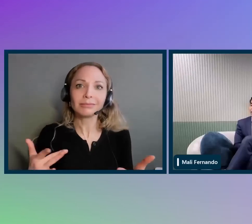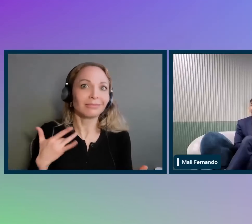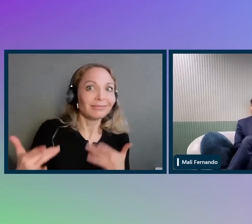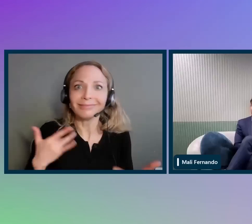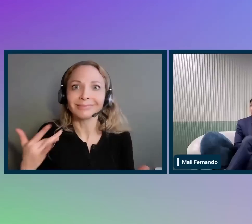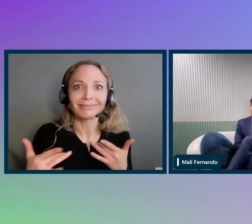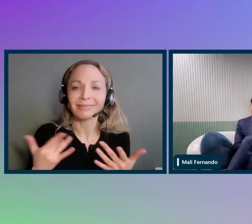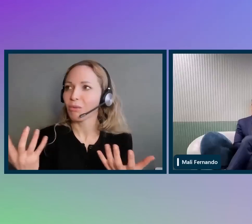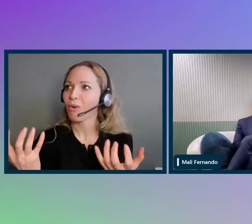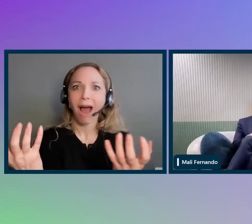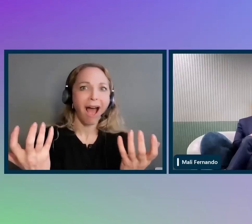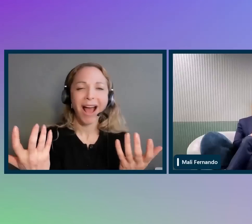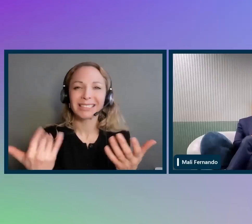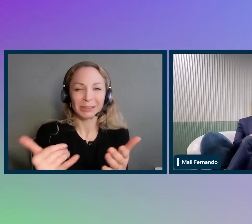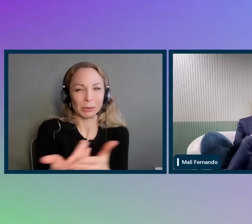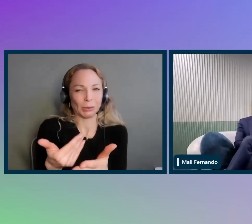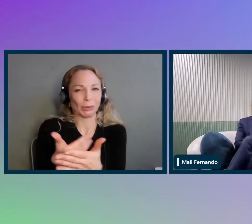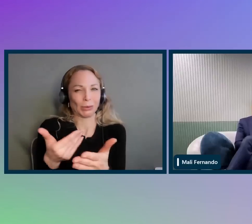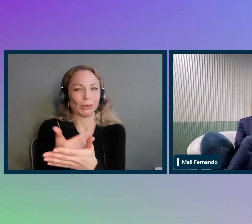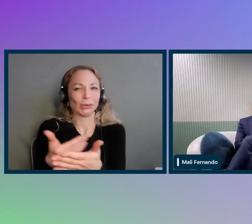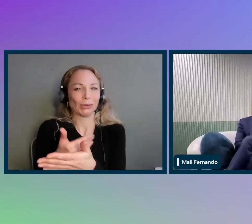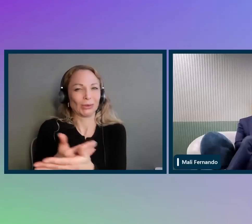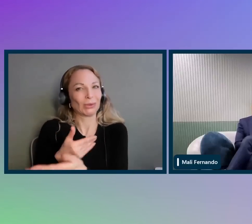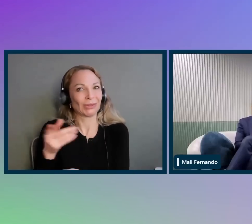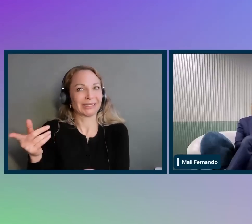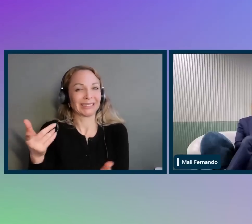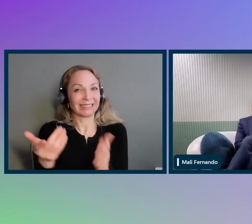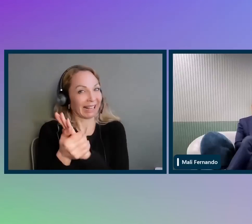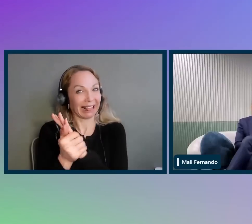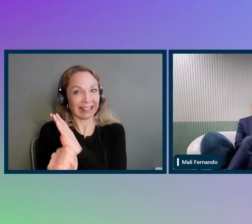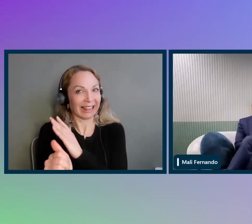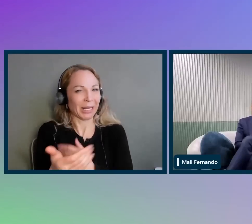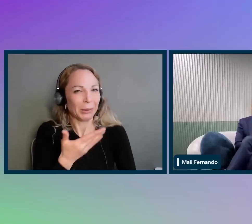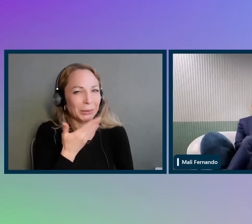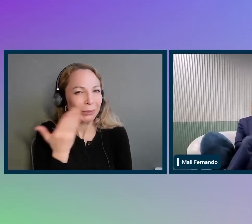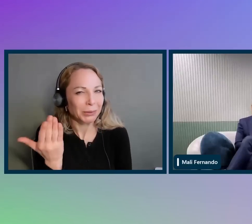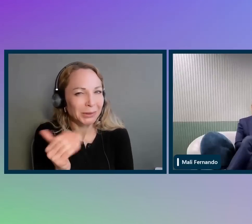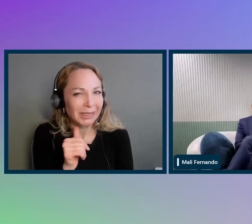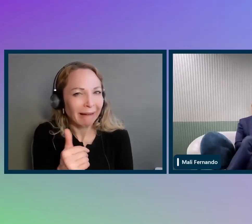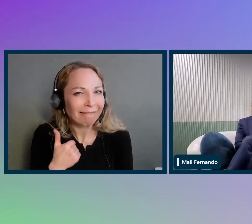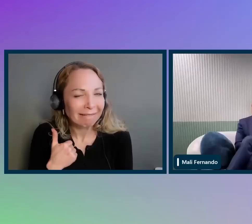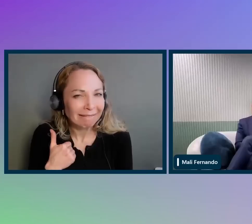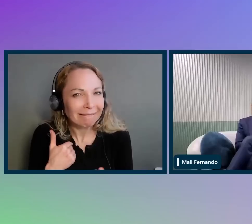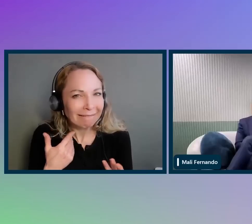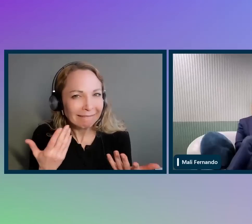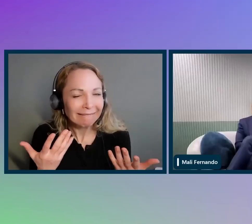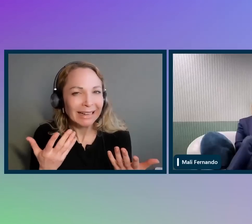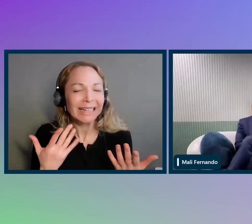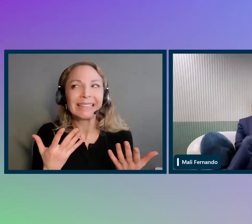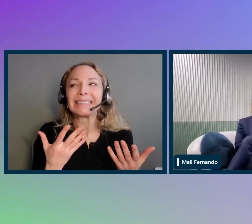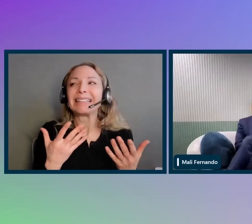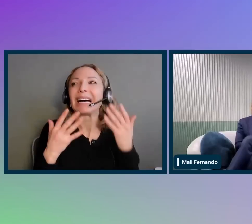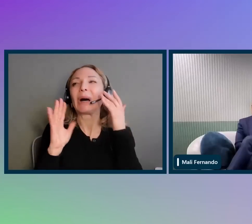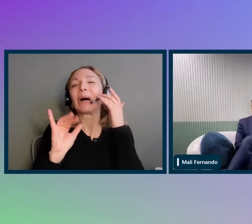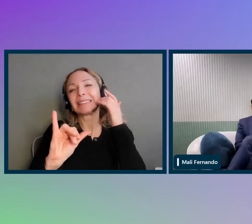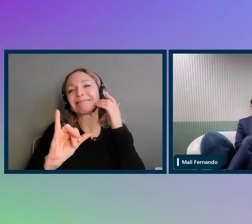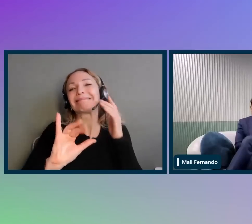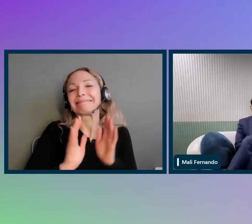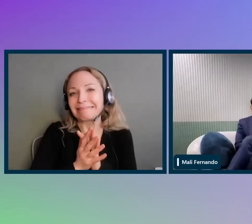but actually do not have the skills to get to the outcome that they need. So make sure you have the right knowledge,